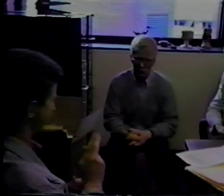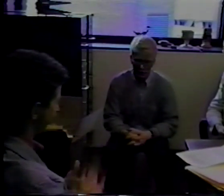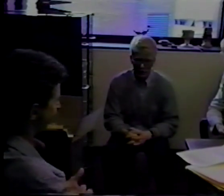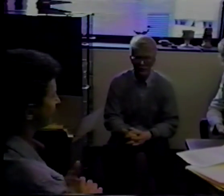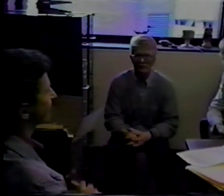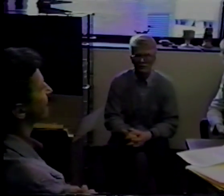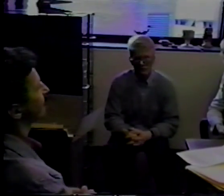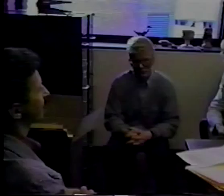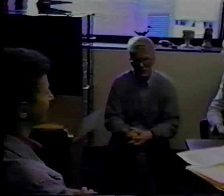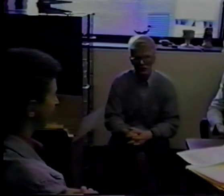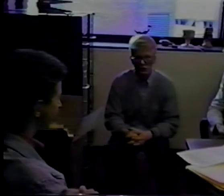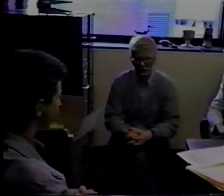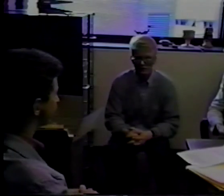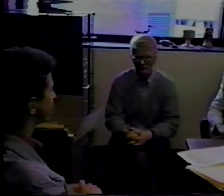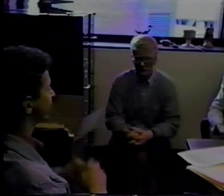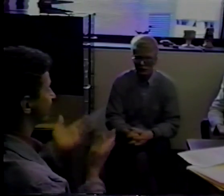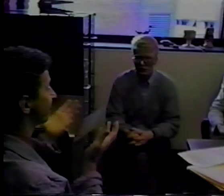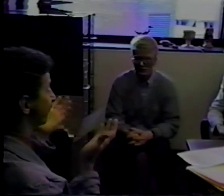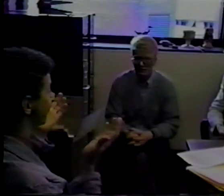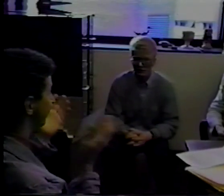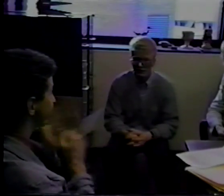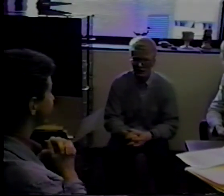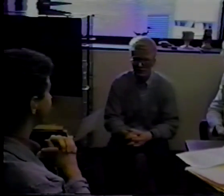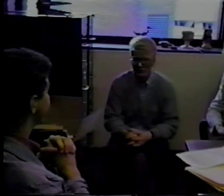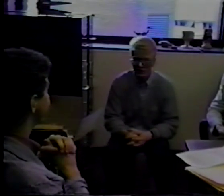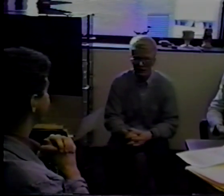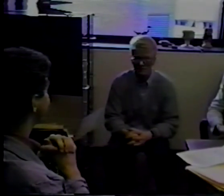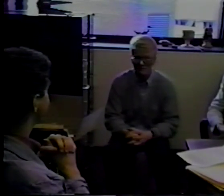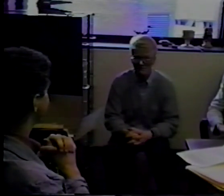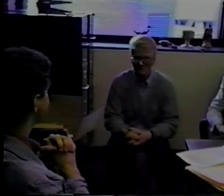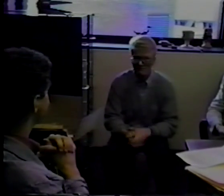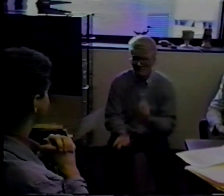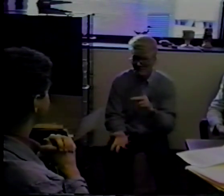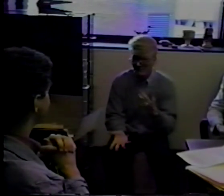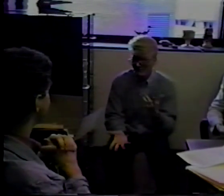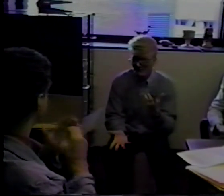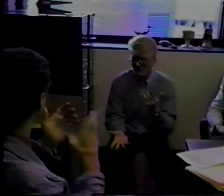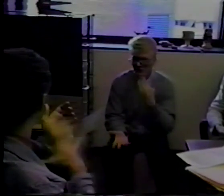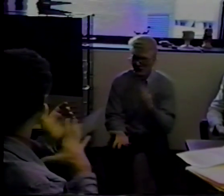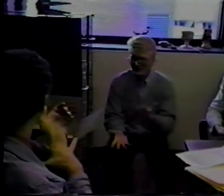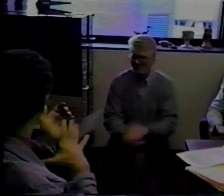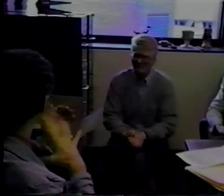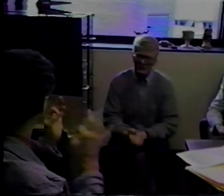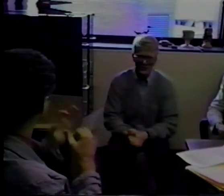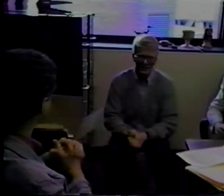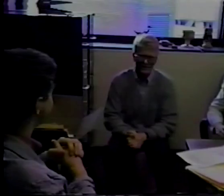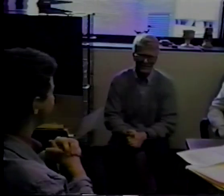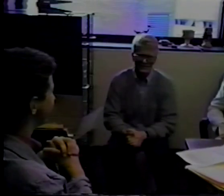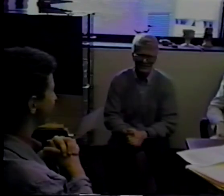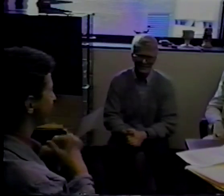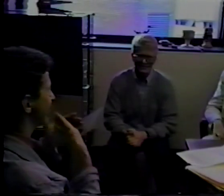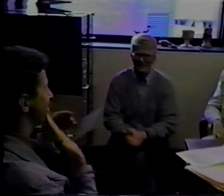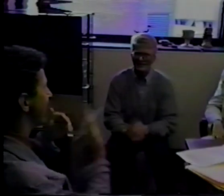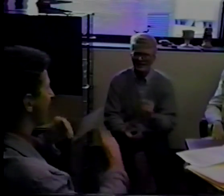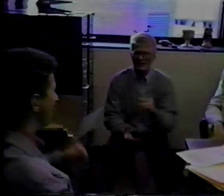ok, that's good. Professor: Ok? Interpreter: Ok, yeah. Professor: Ok good.